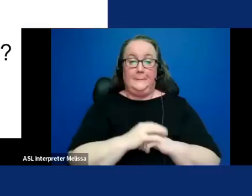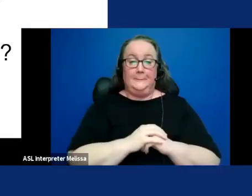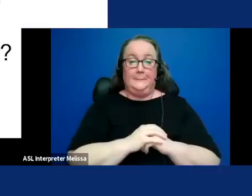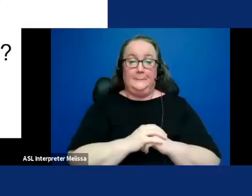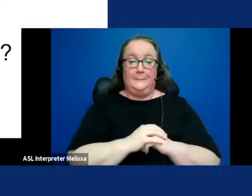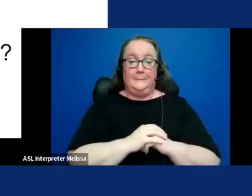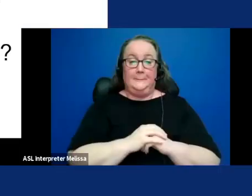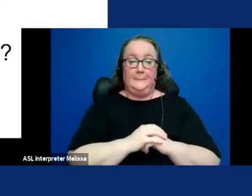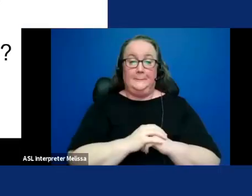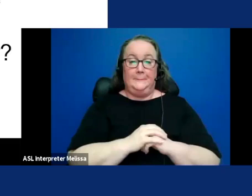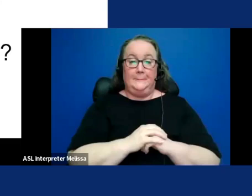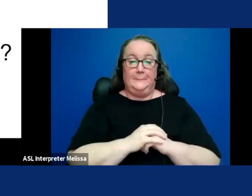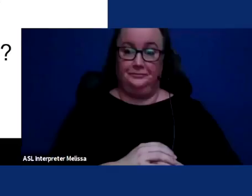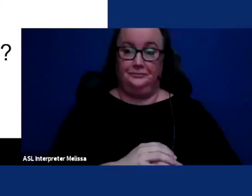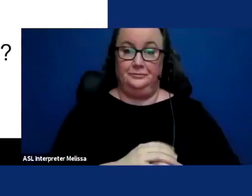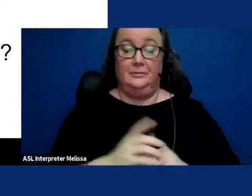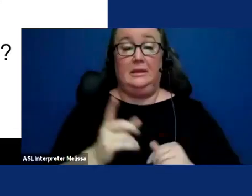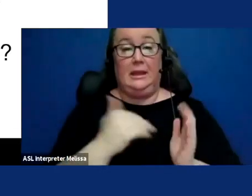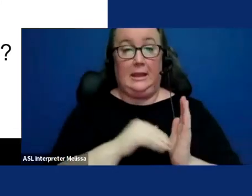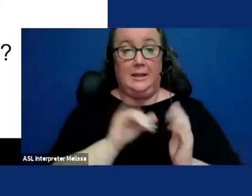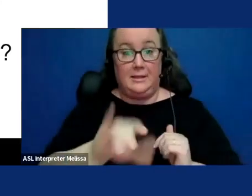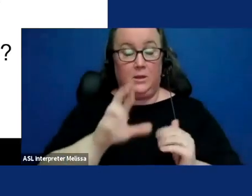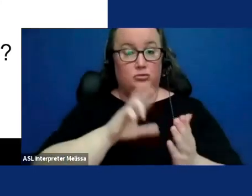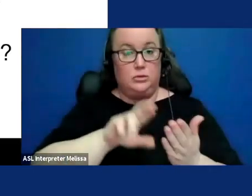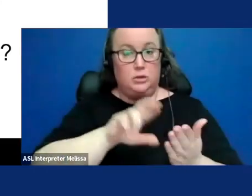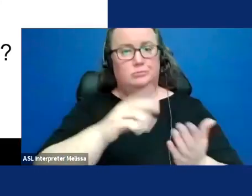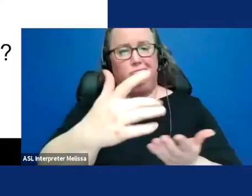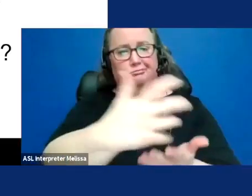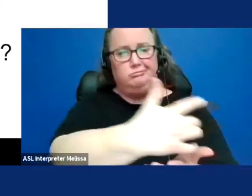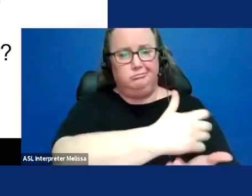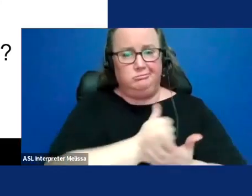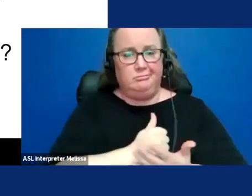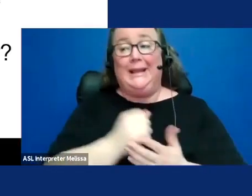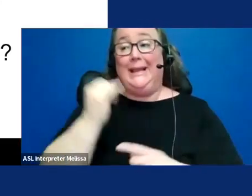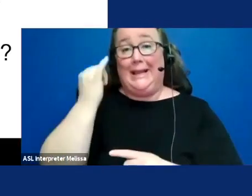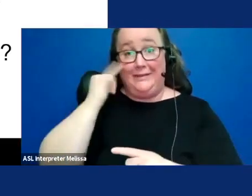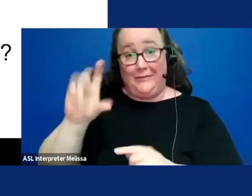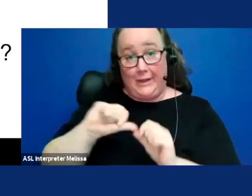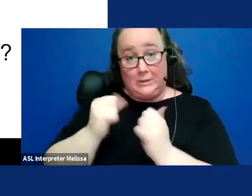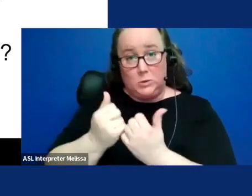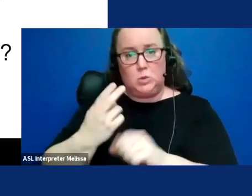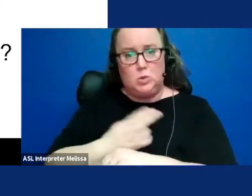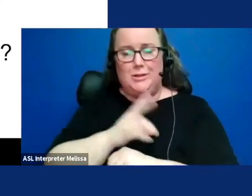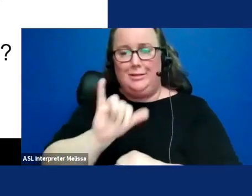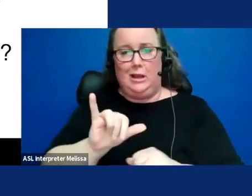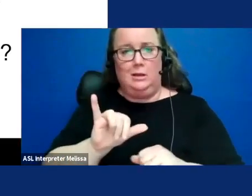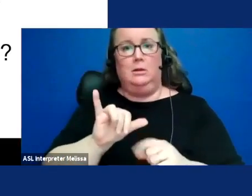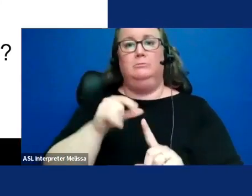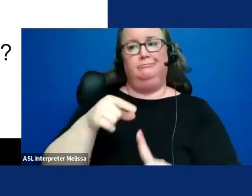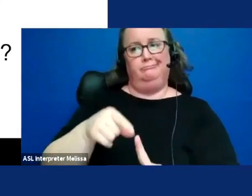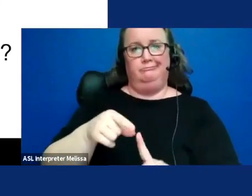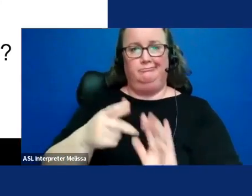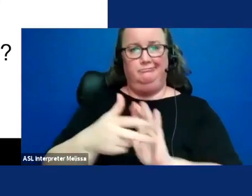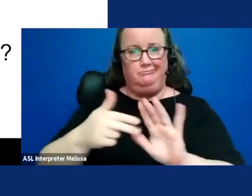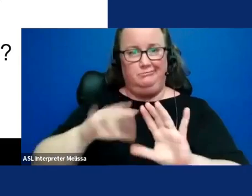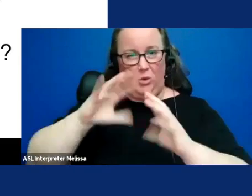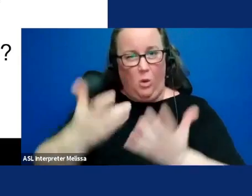Is the agency using a catch all phrase term for the parent's mental health condition that doesn't accurately describe what's happening for the parent?